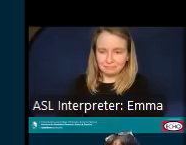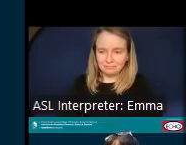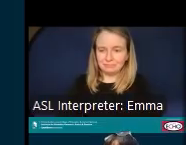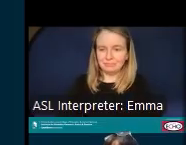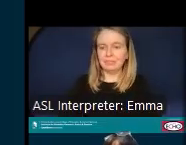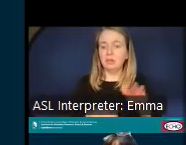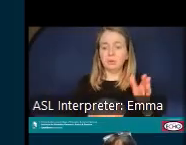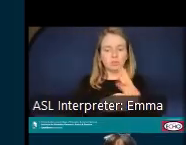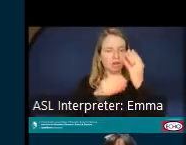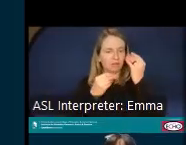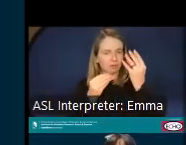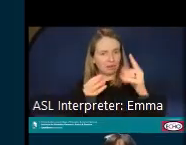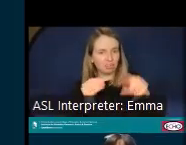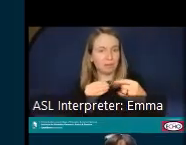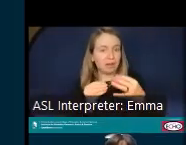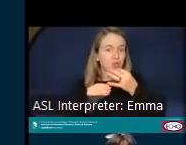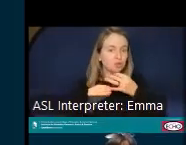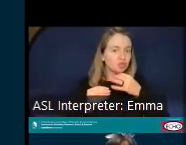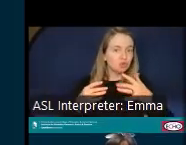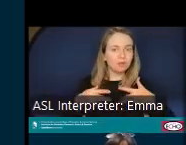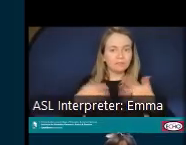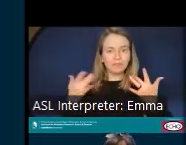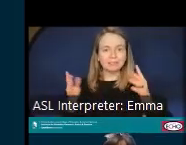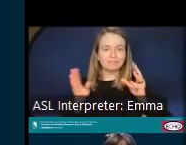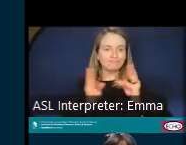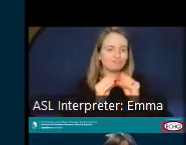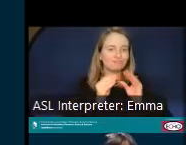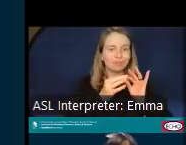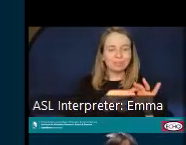happening around early childhood. So